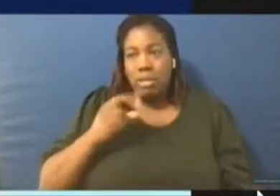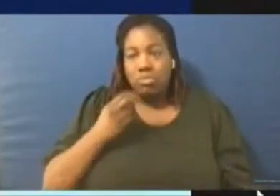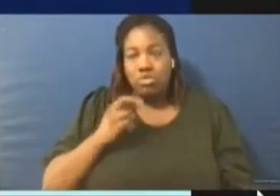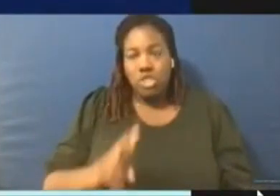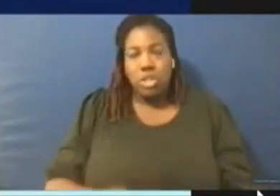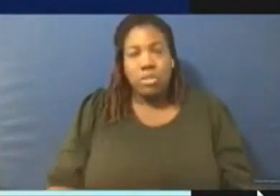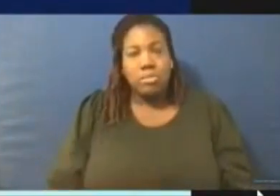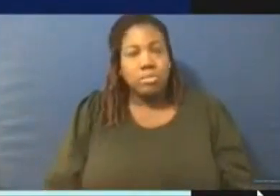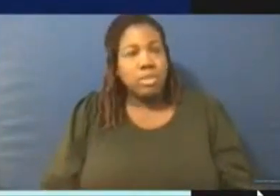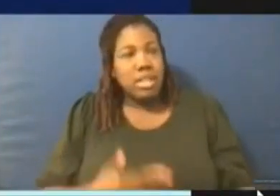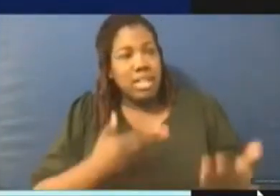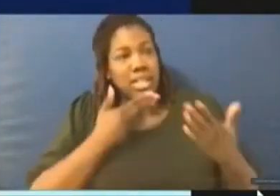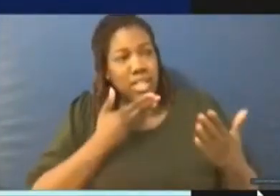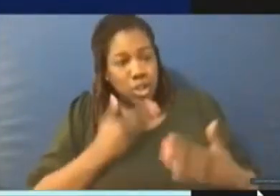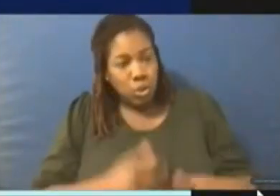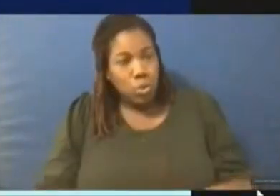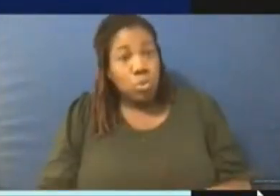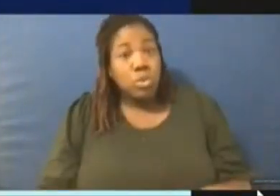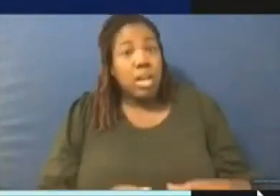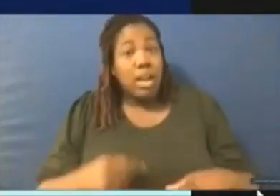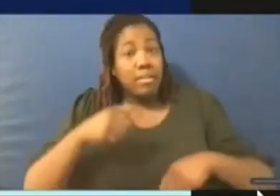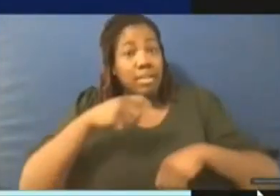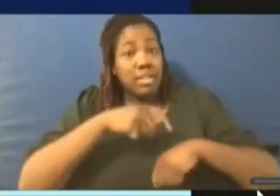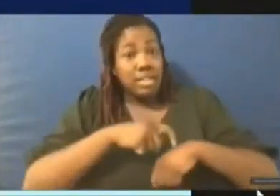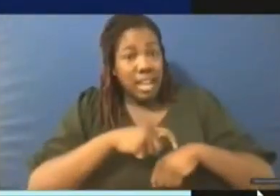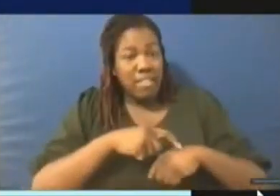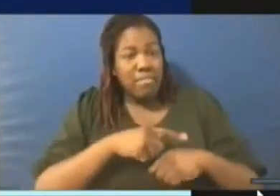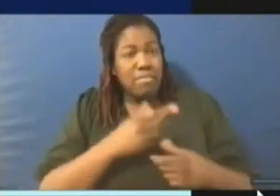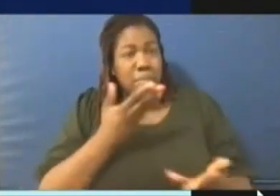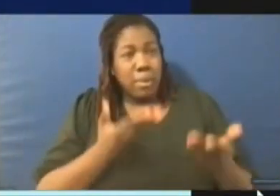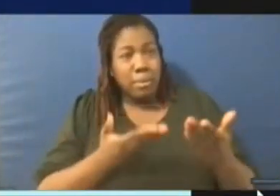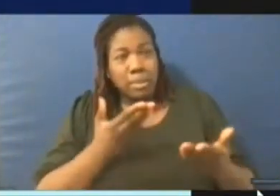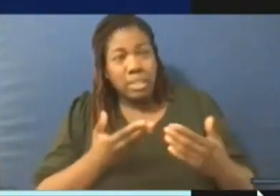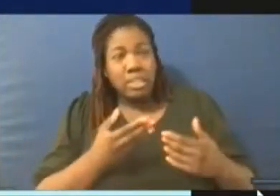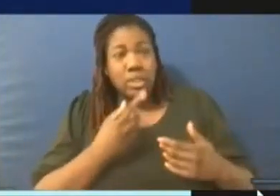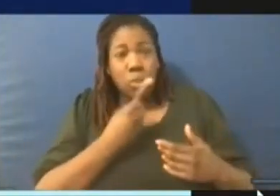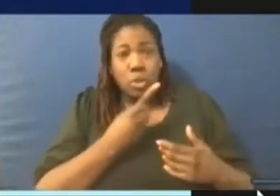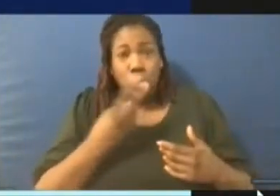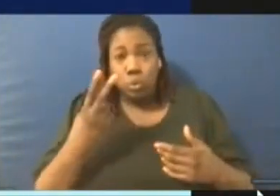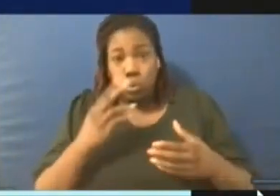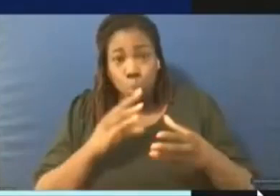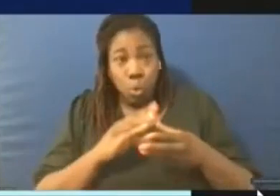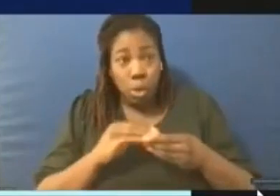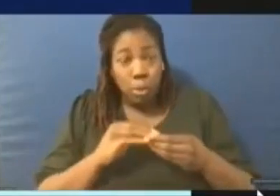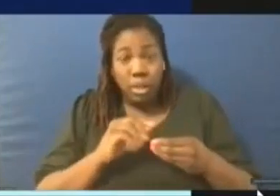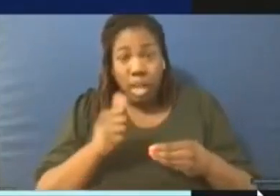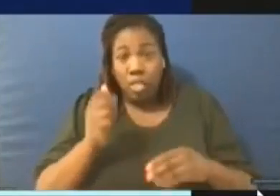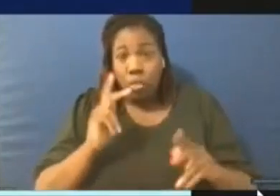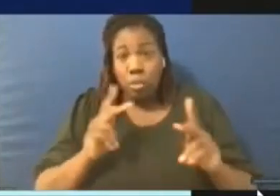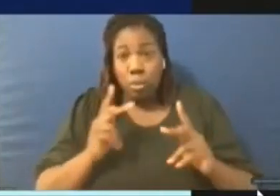As we have time for, perhaps, one or two comments if there are others from the full task force.